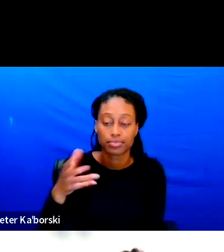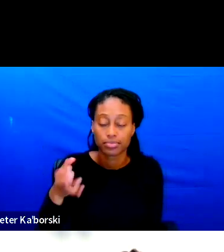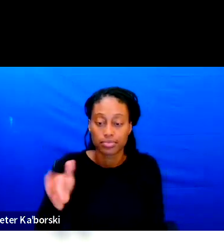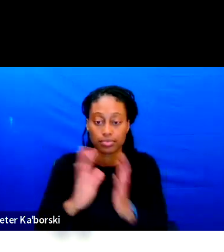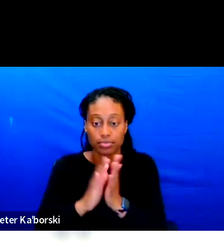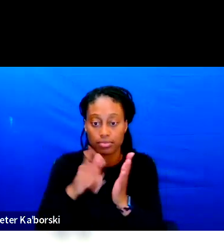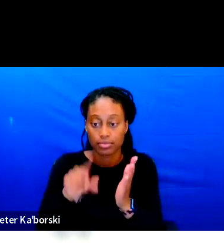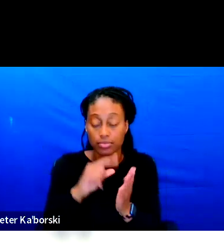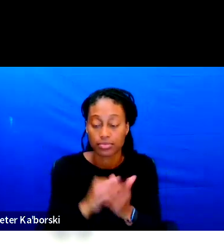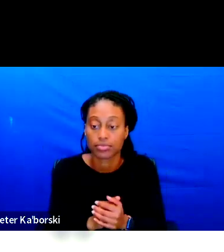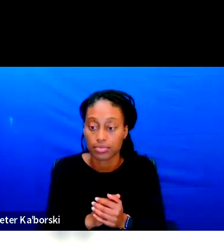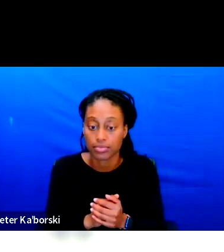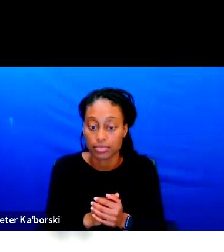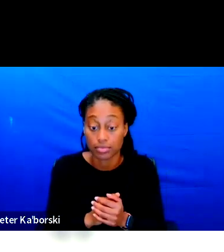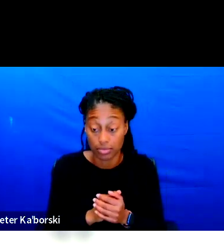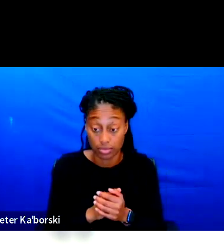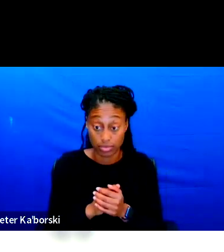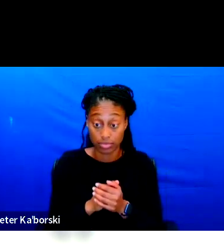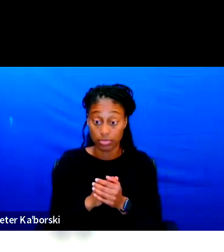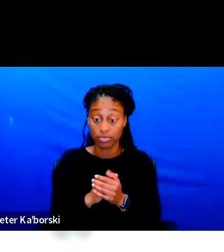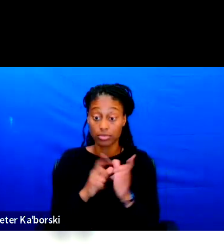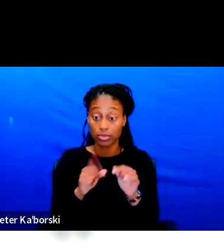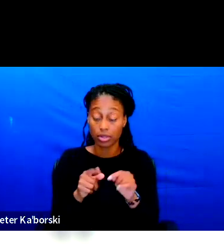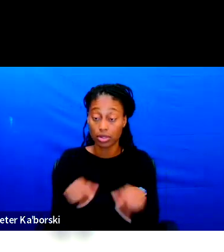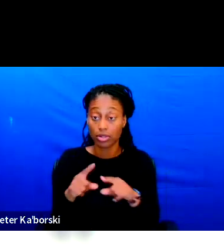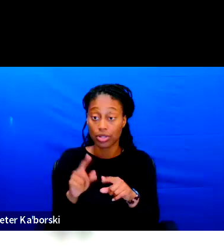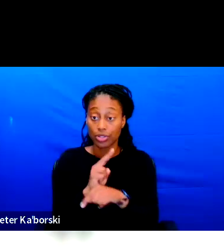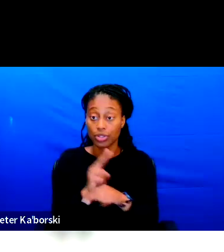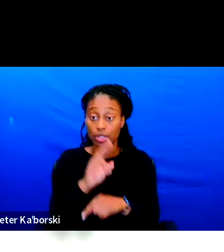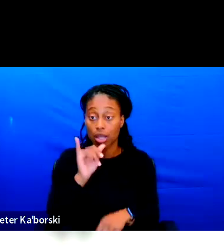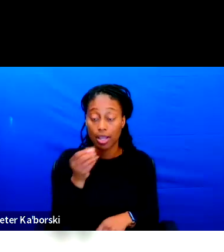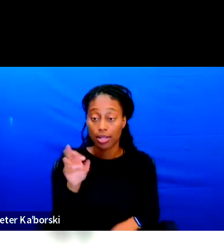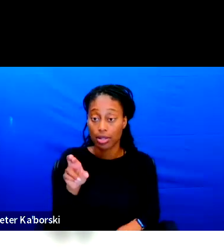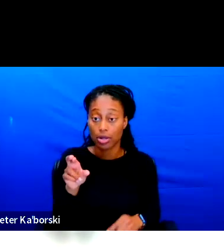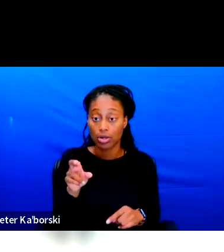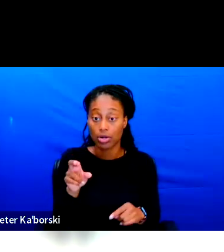Kyle Kleist: Do folks use your inr? It calls to kind of gauge.